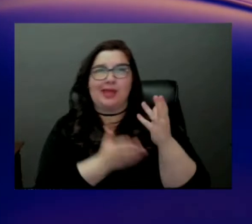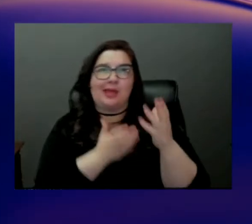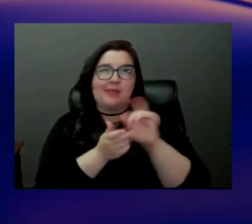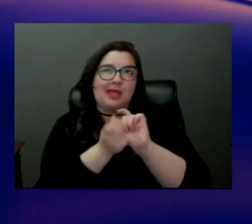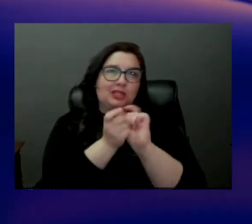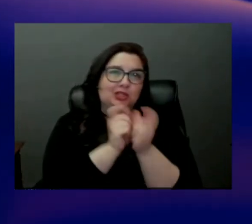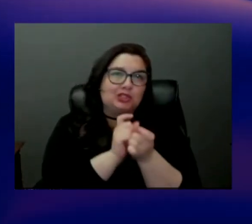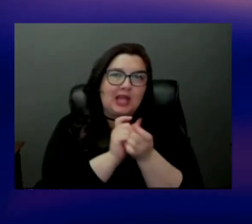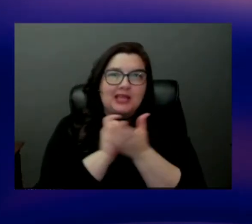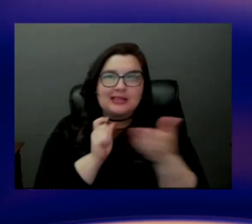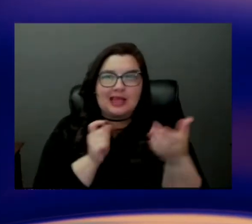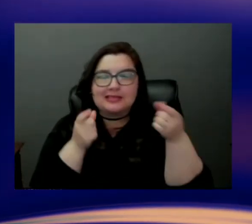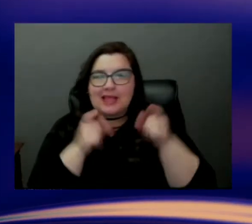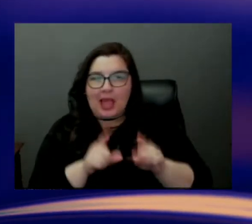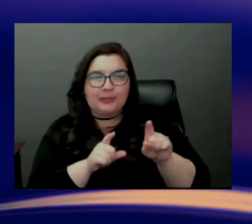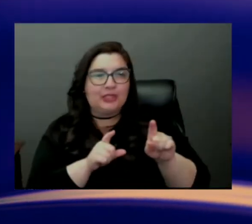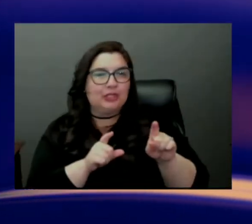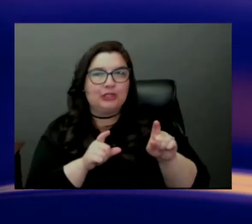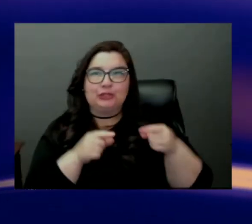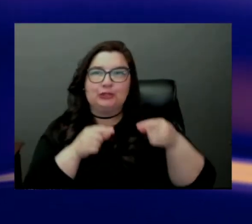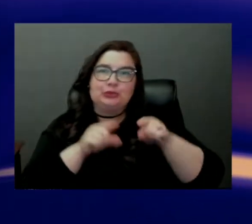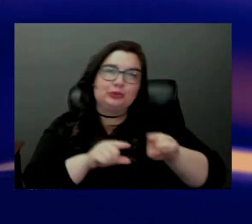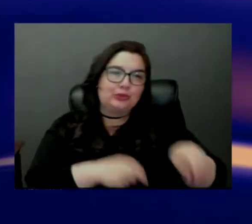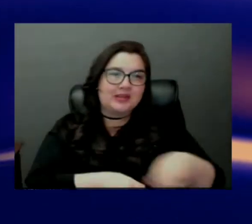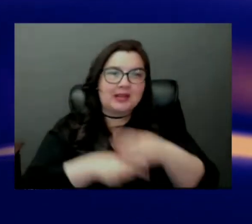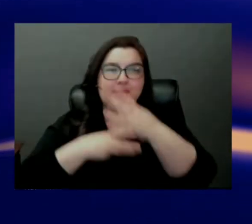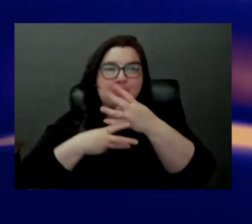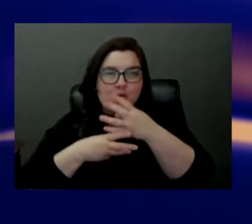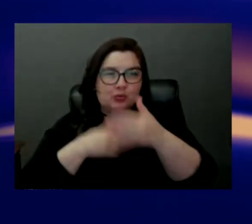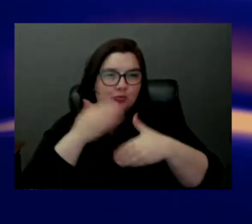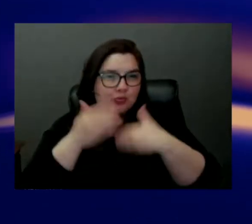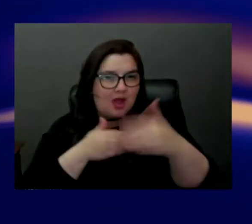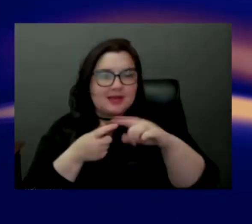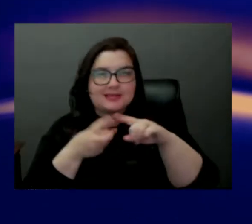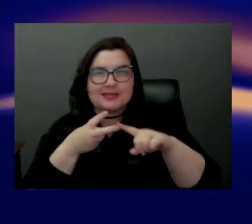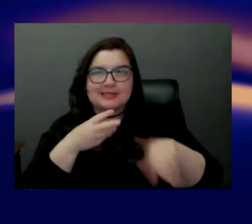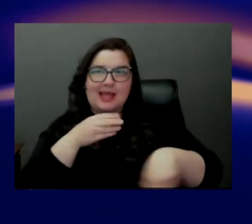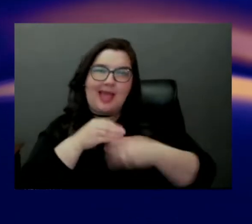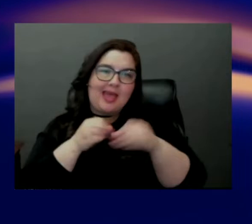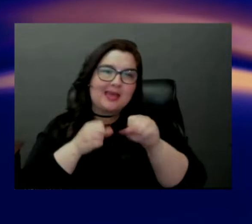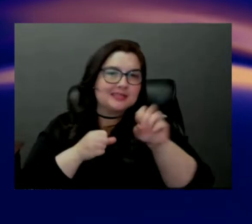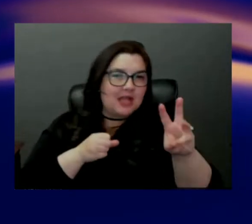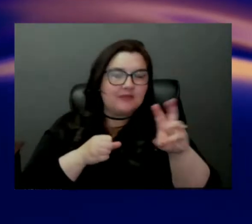during the boot process, add some software to it, put some security on it, harden it, whatever it might be.